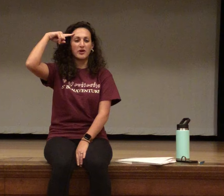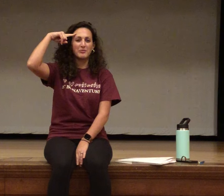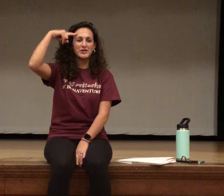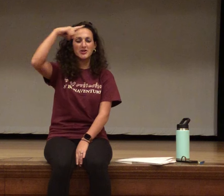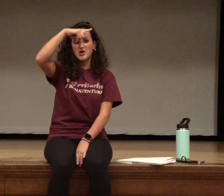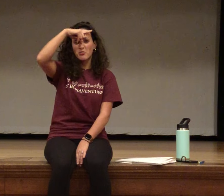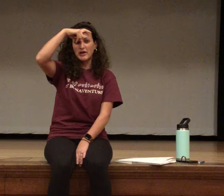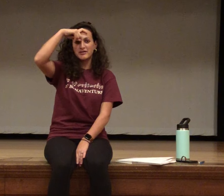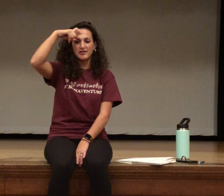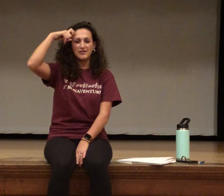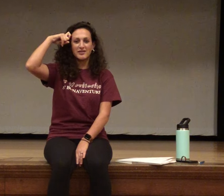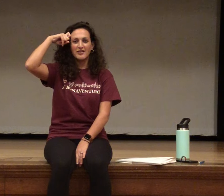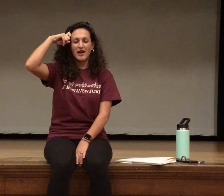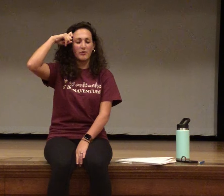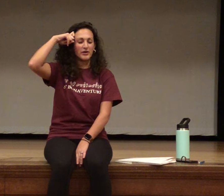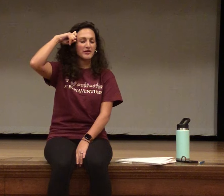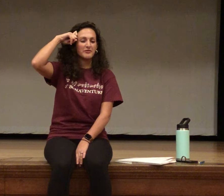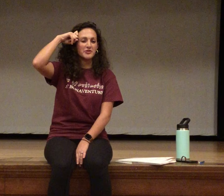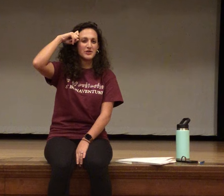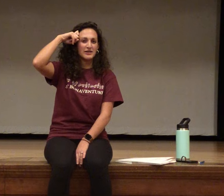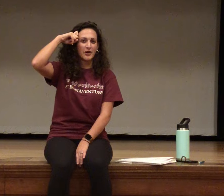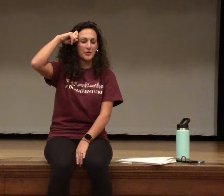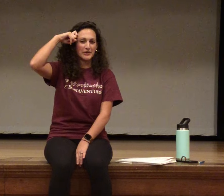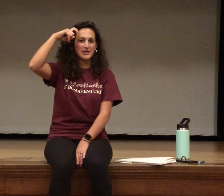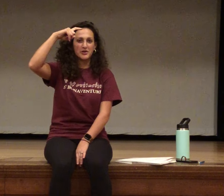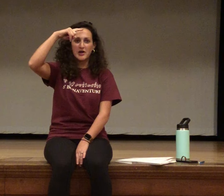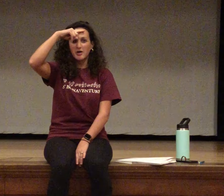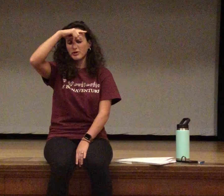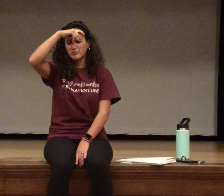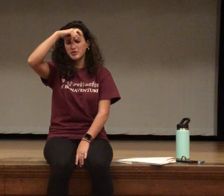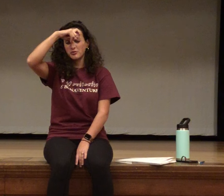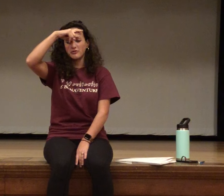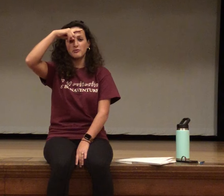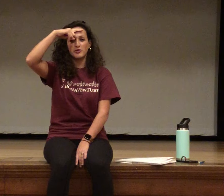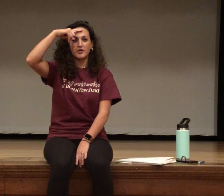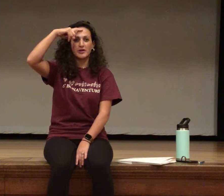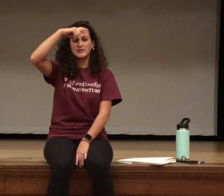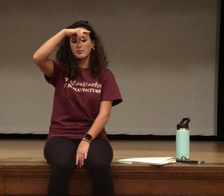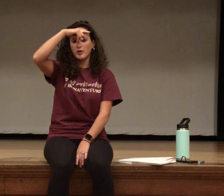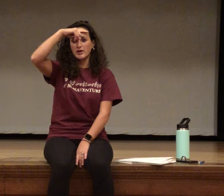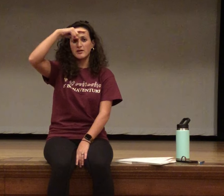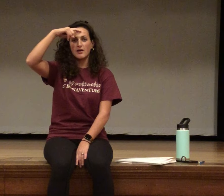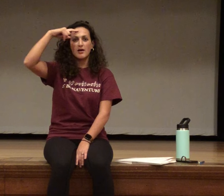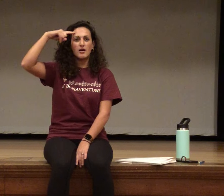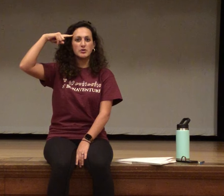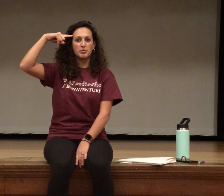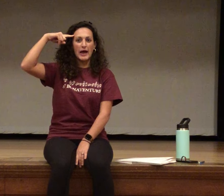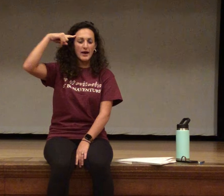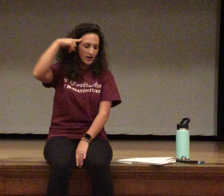the forehead make sure you don't bend it I don't want to confuse you guys so I don't want to tell you yet but I'm sure we'll we'll learn it at some point so black